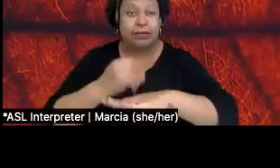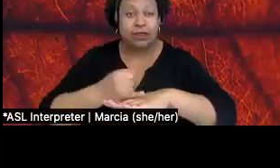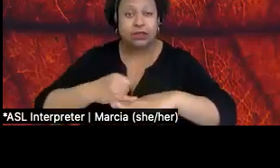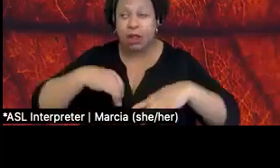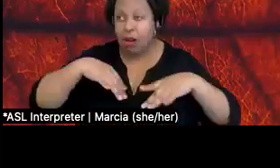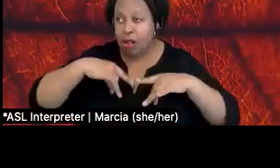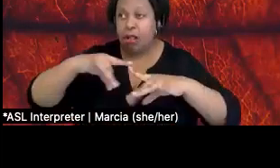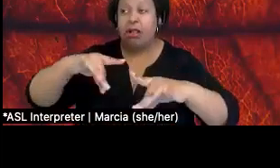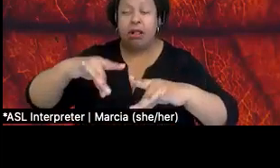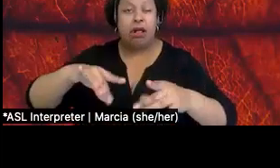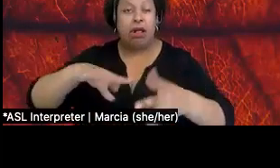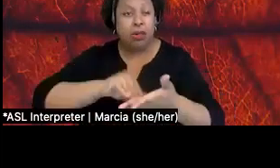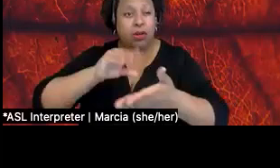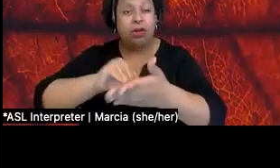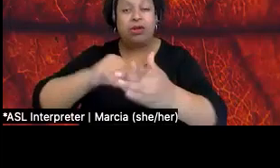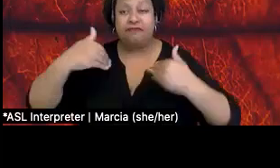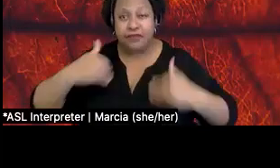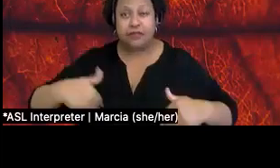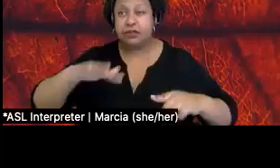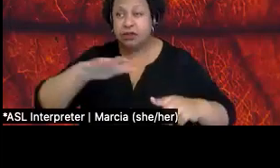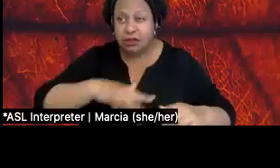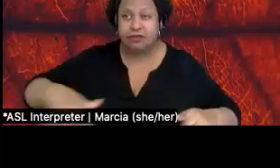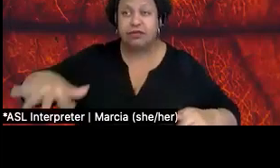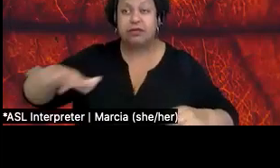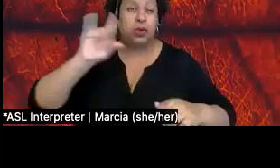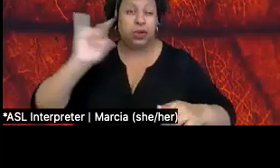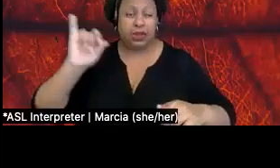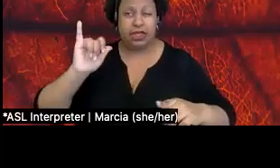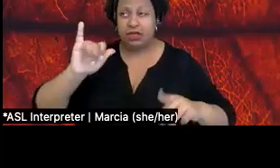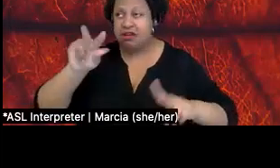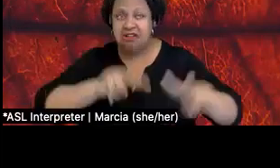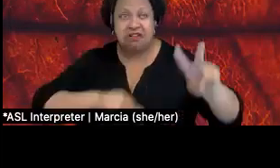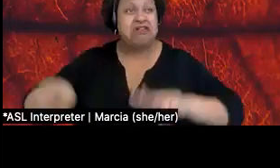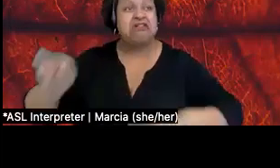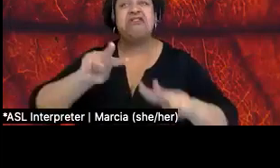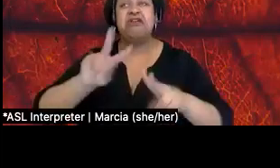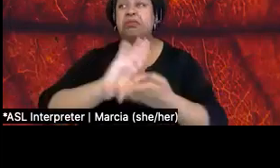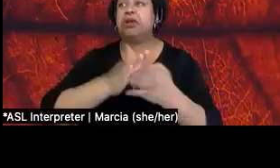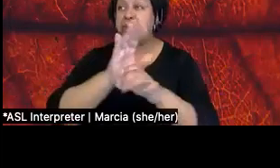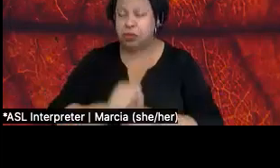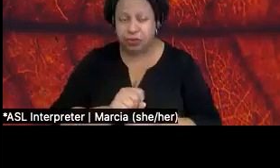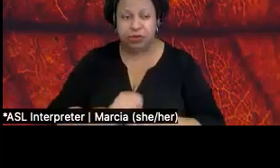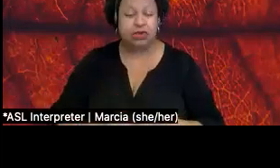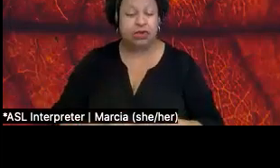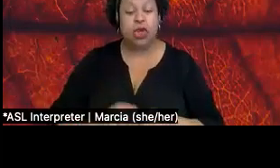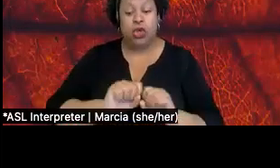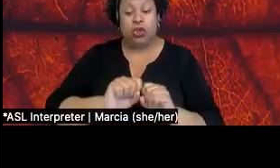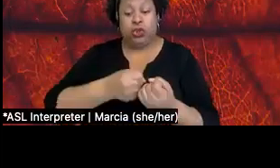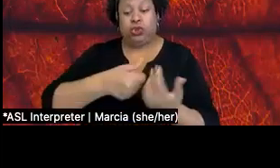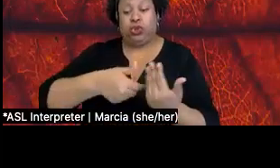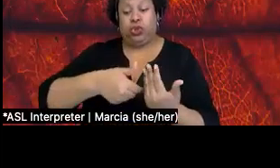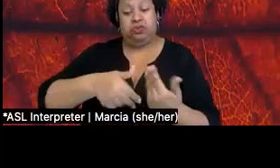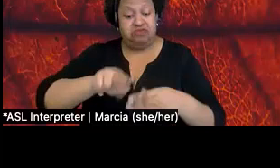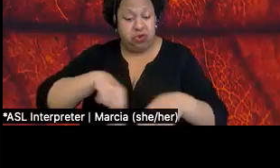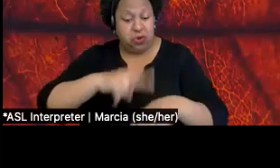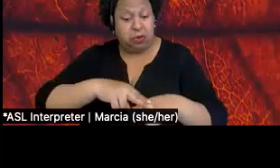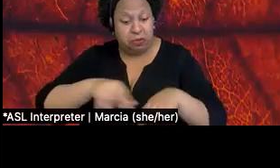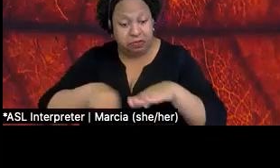They also need to understand social norms and specific processes in practice settings.